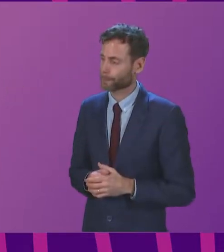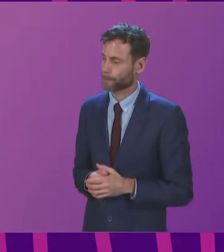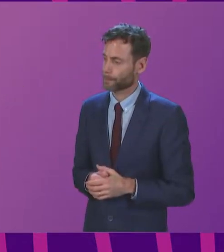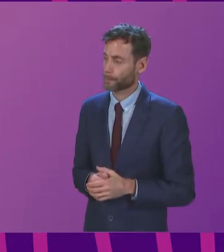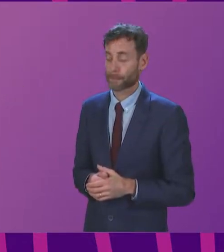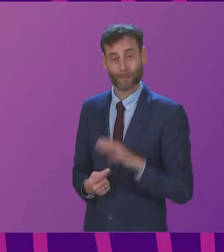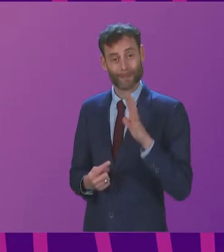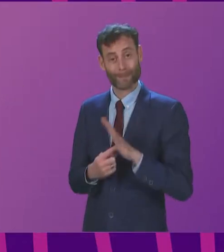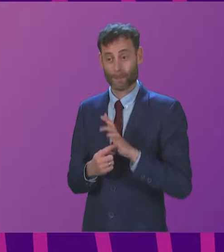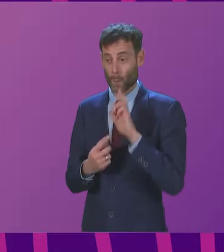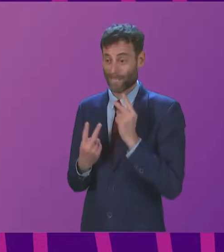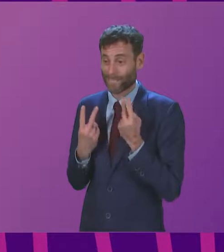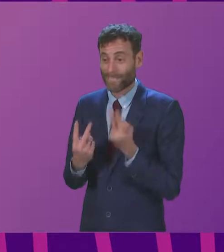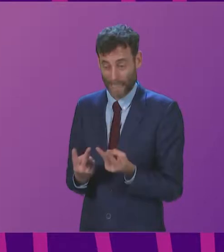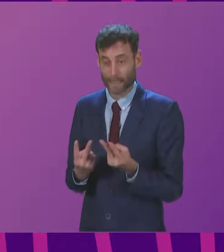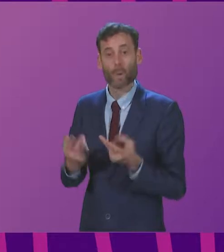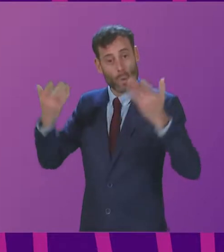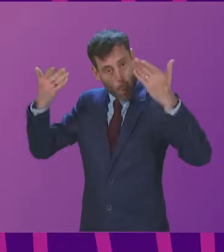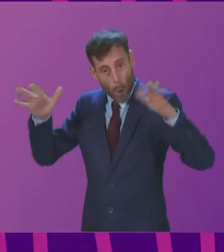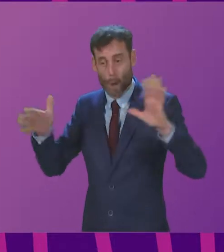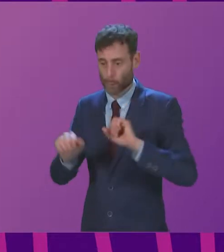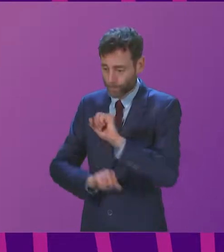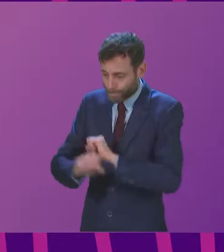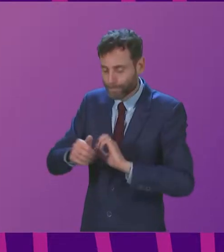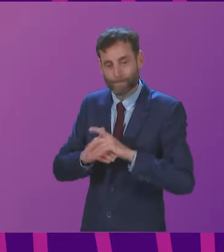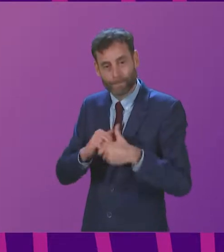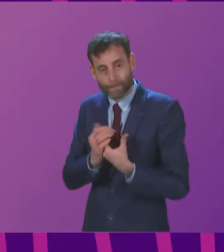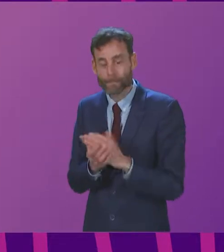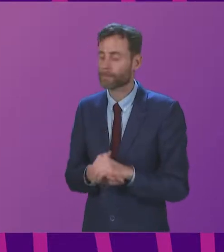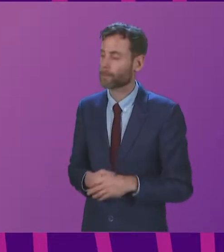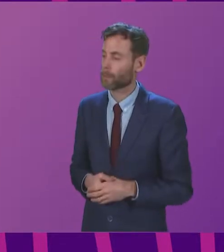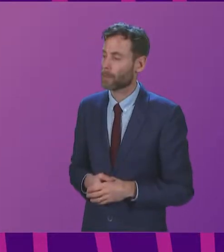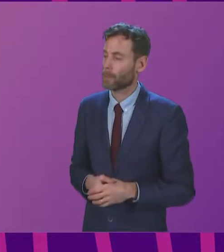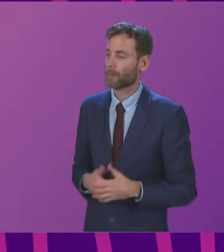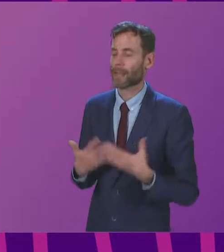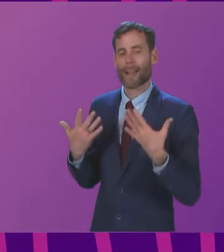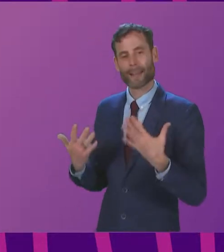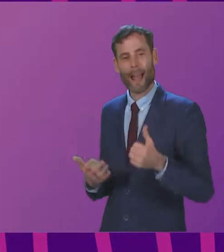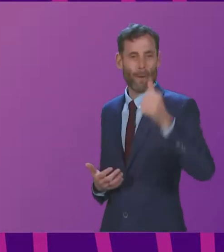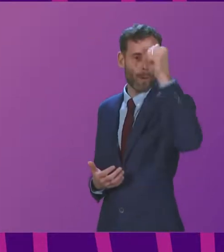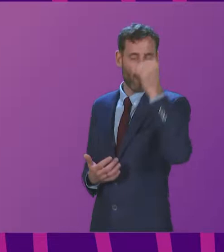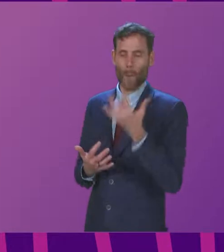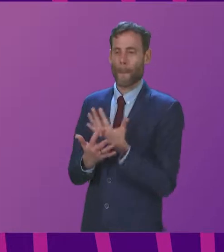If you have eased up on that recently, as I know that many of us will have, now is the time for all of us to tighten up again.